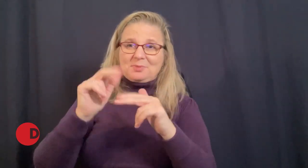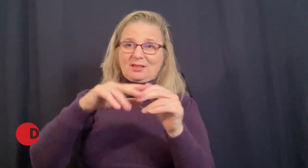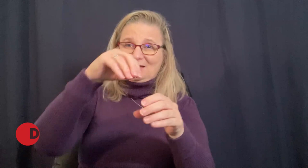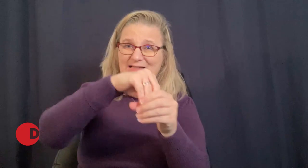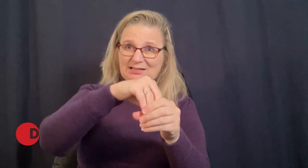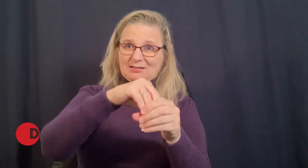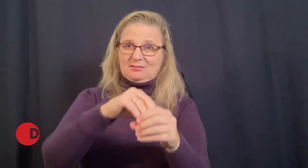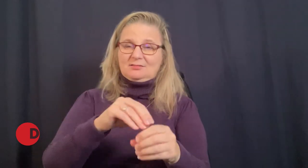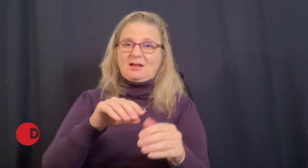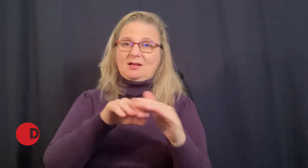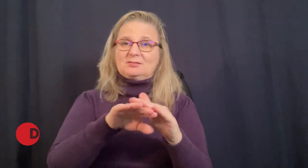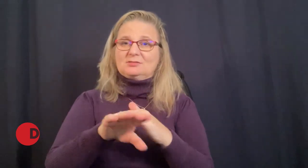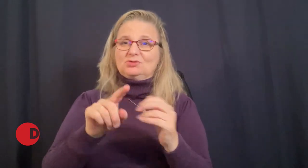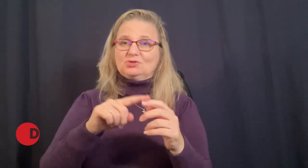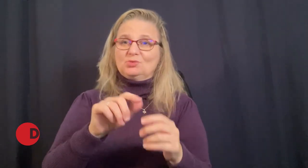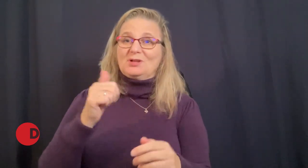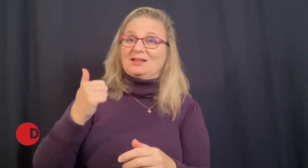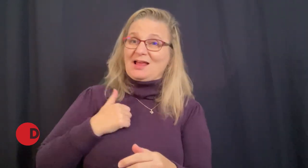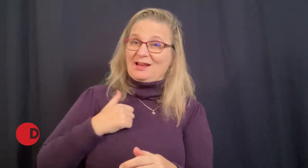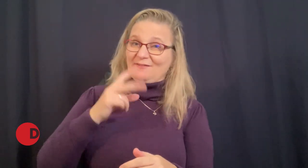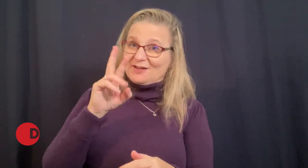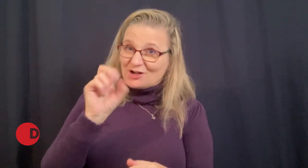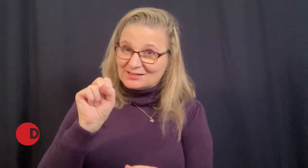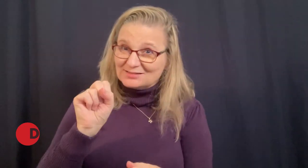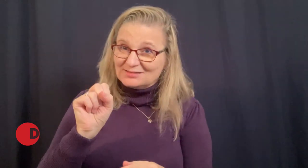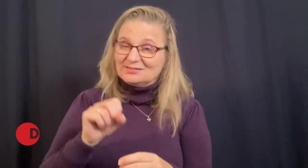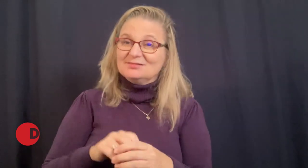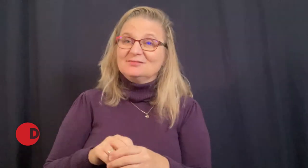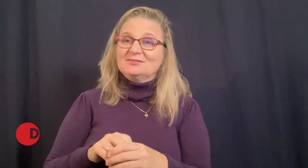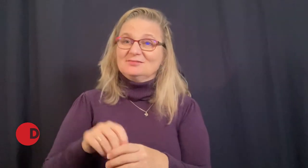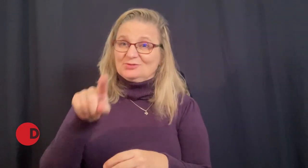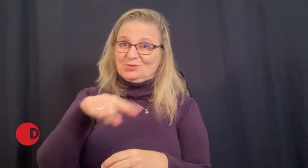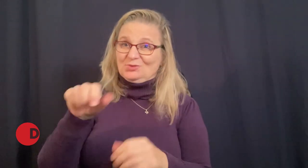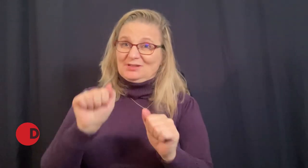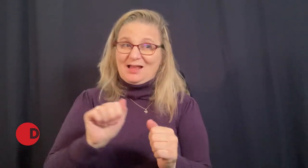built-in access to Canada Video Relay Service?